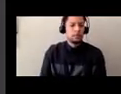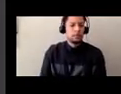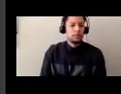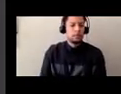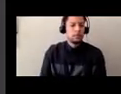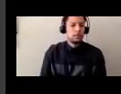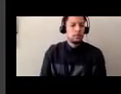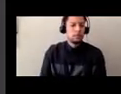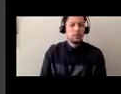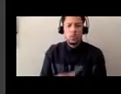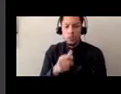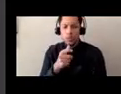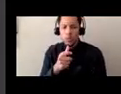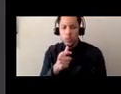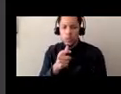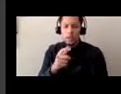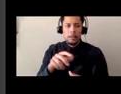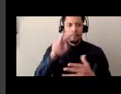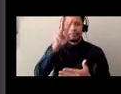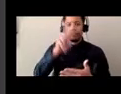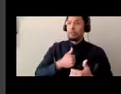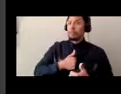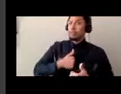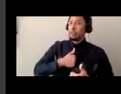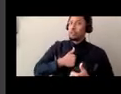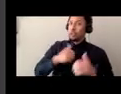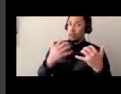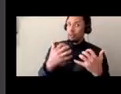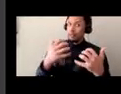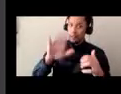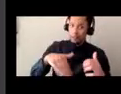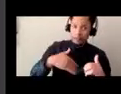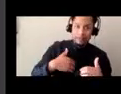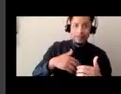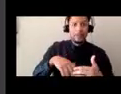And it's kind of hard to go into this chat. So bear with me. There we go.